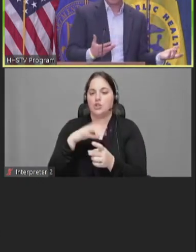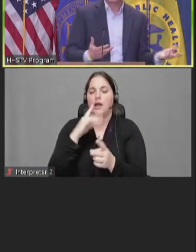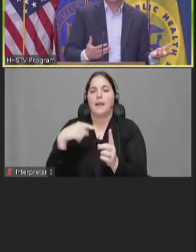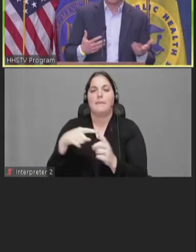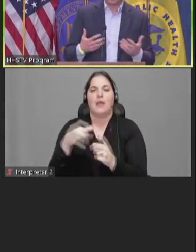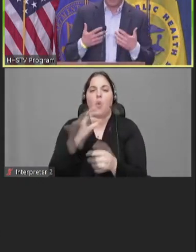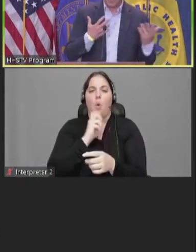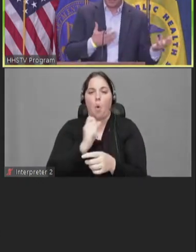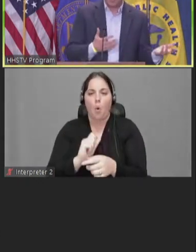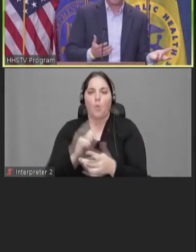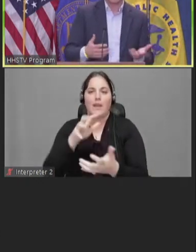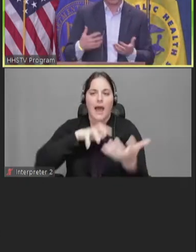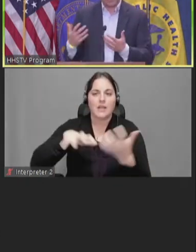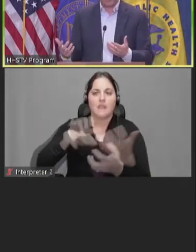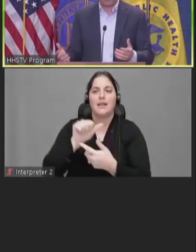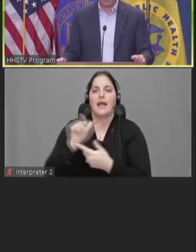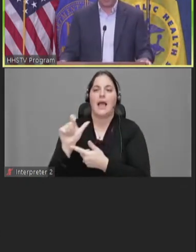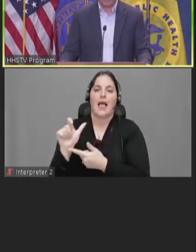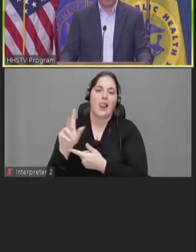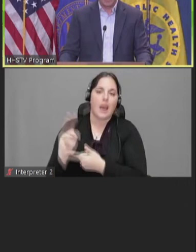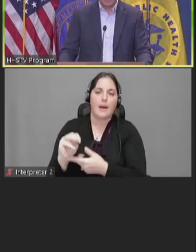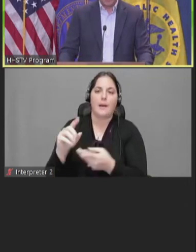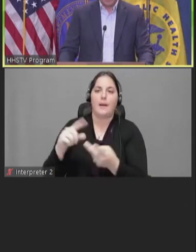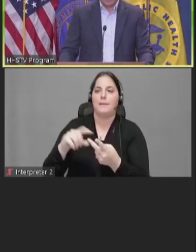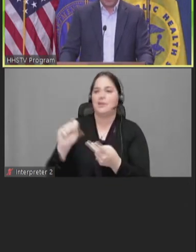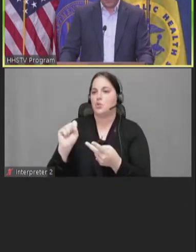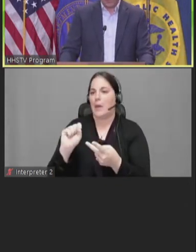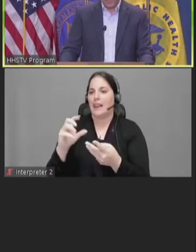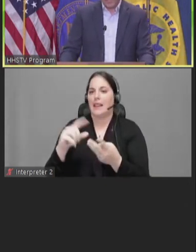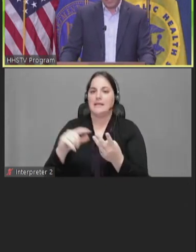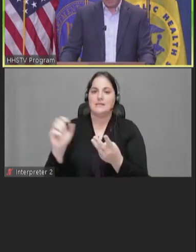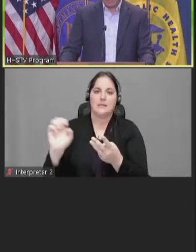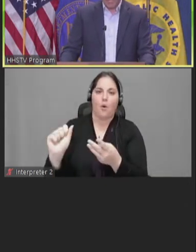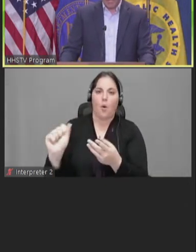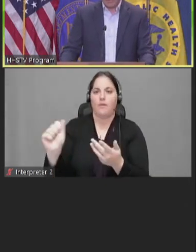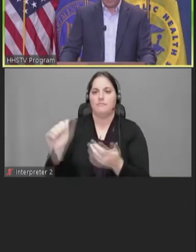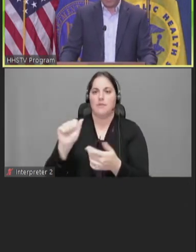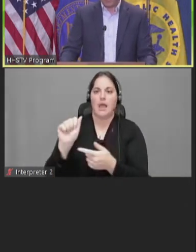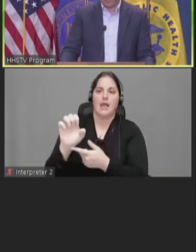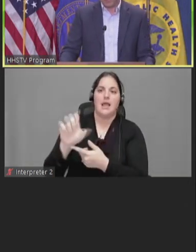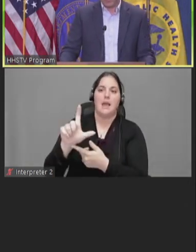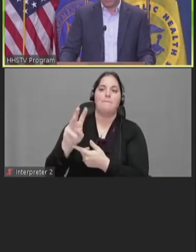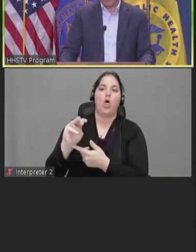like the alums and the squalene emulsions. And so, one example of that is what we've